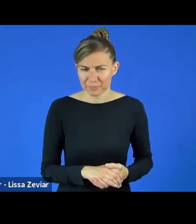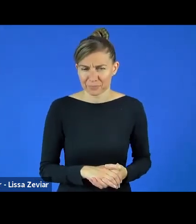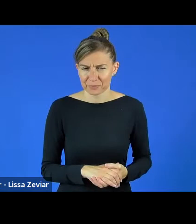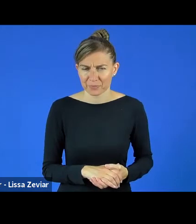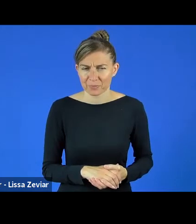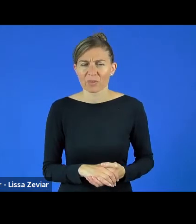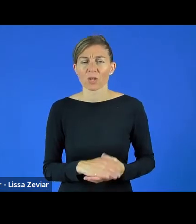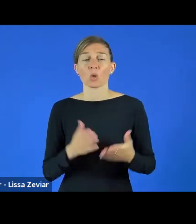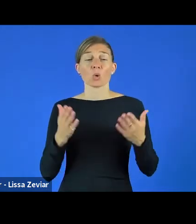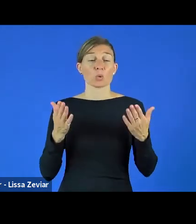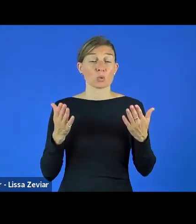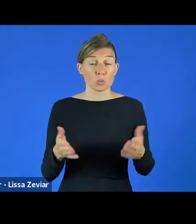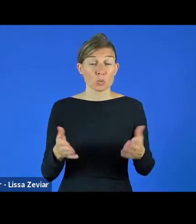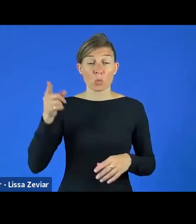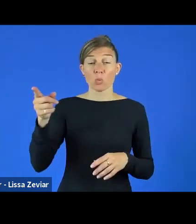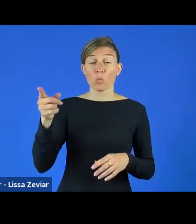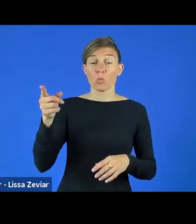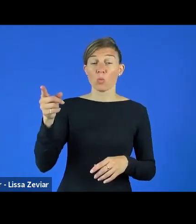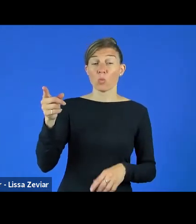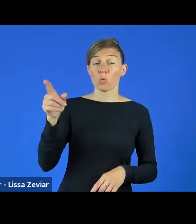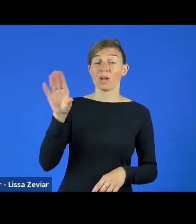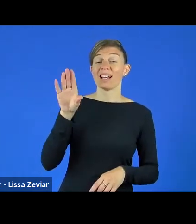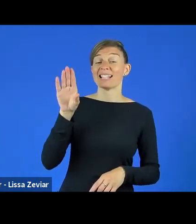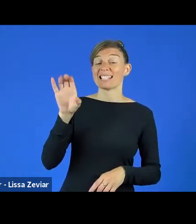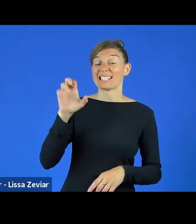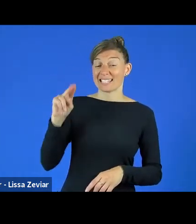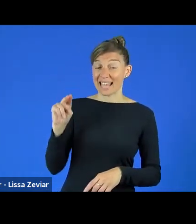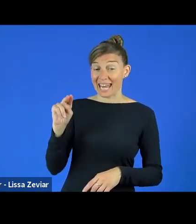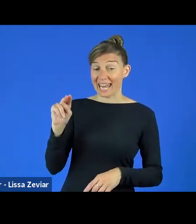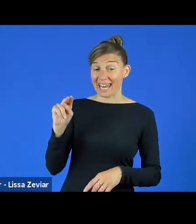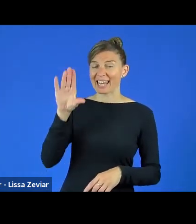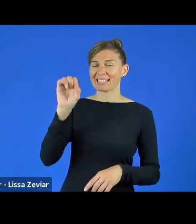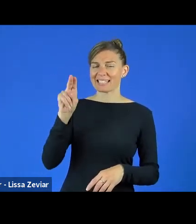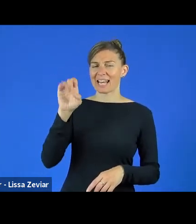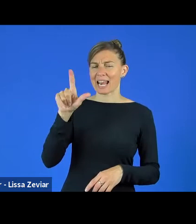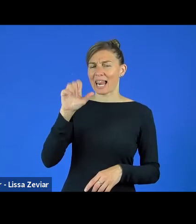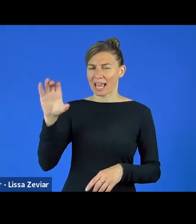they are invited through a request to develop the European Standards